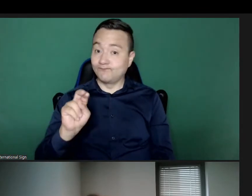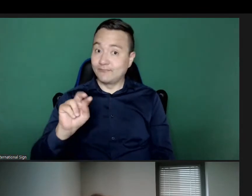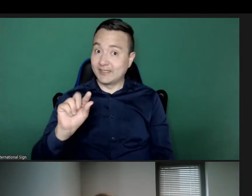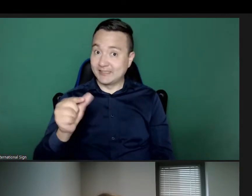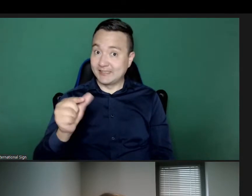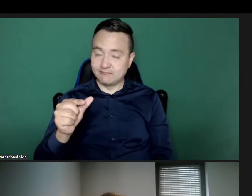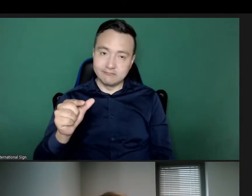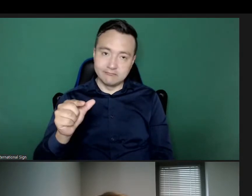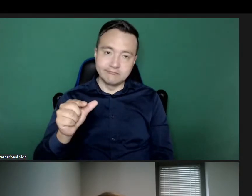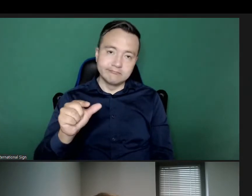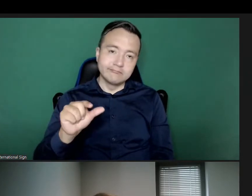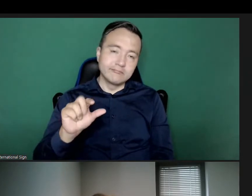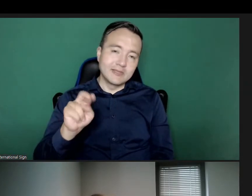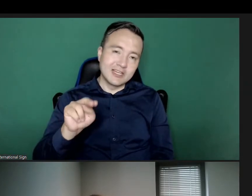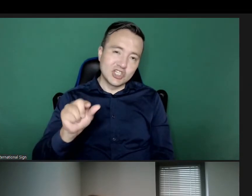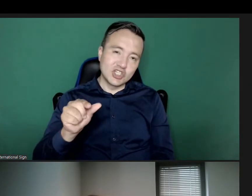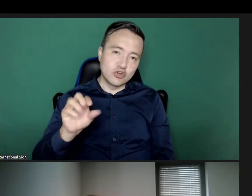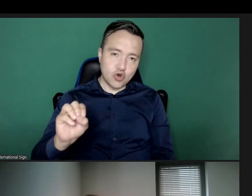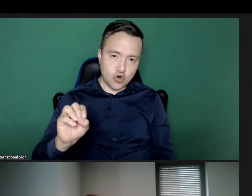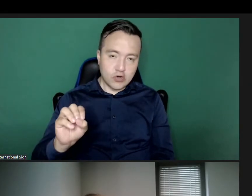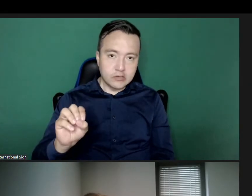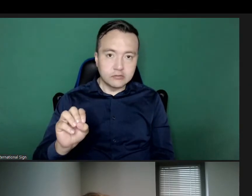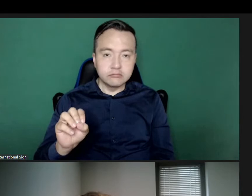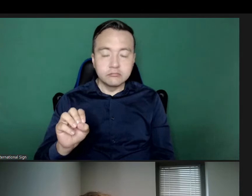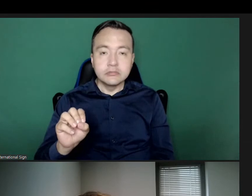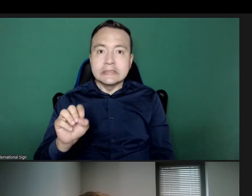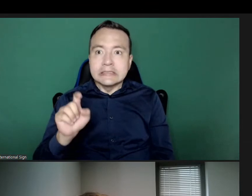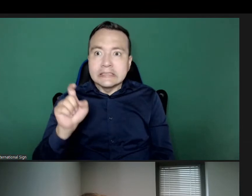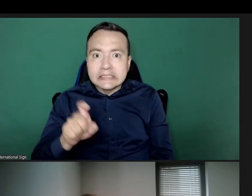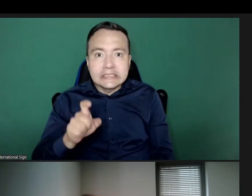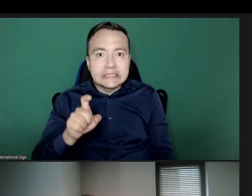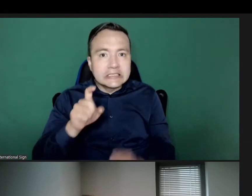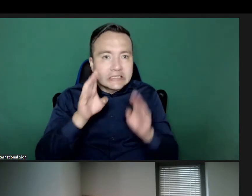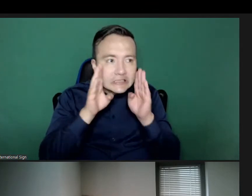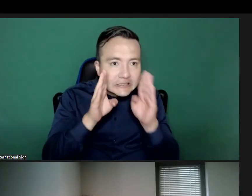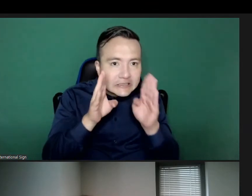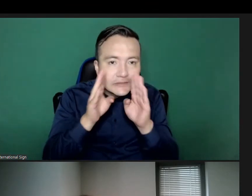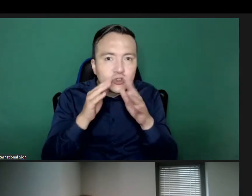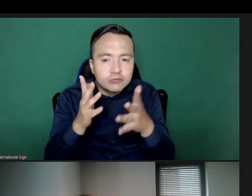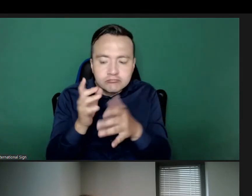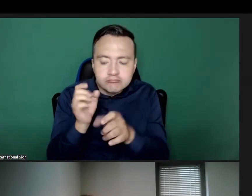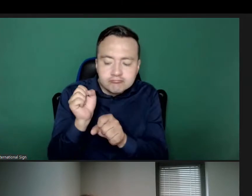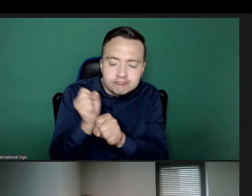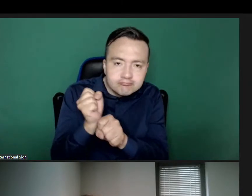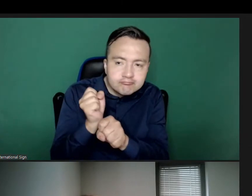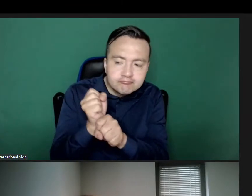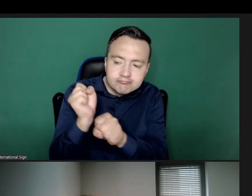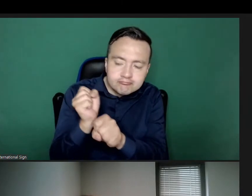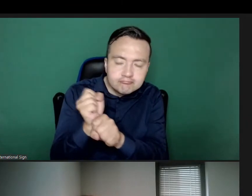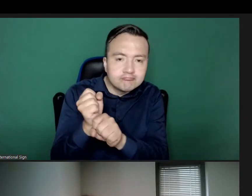because NCDs are very broad. But it is a good starting point. So last word, over to you, Dr. Fitzgerald, for